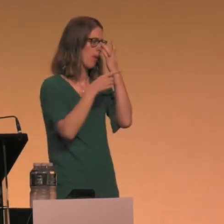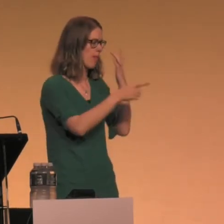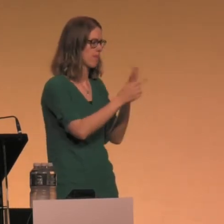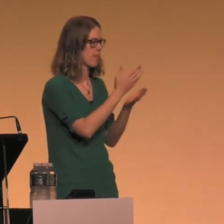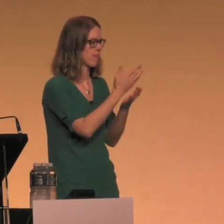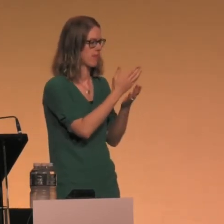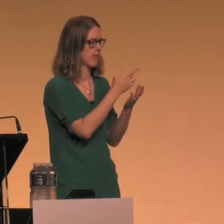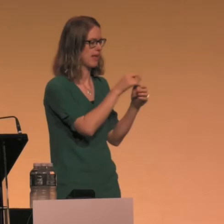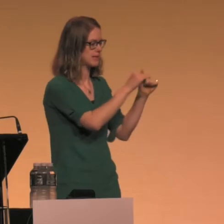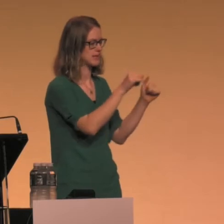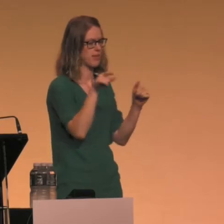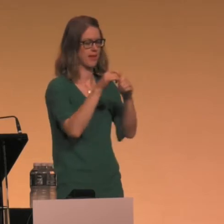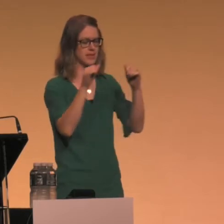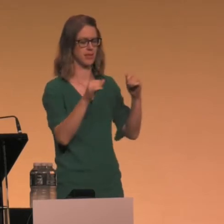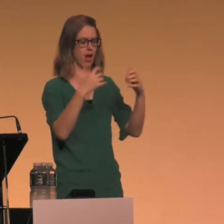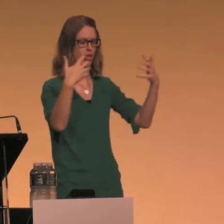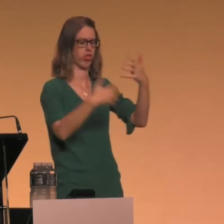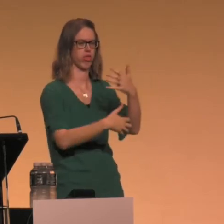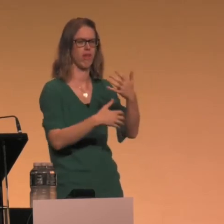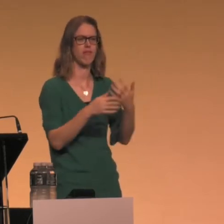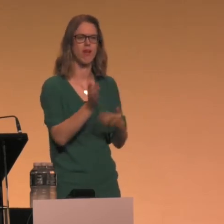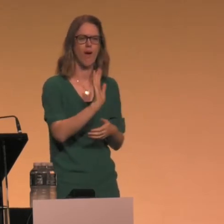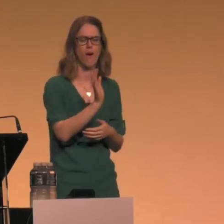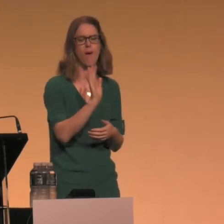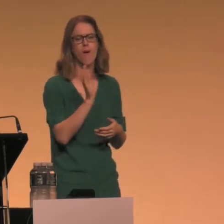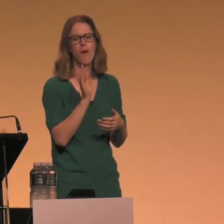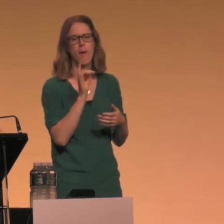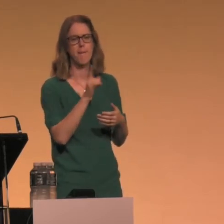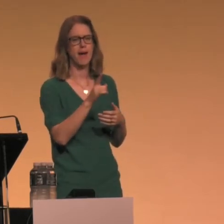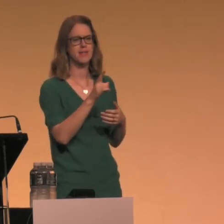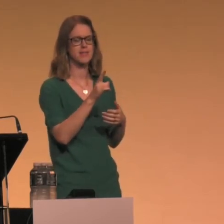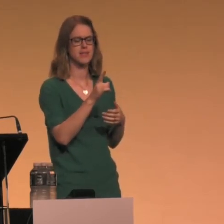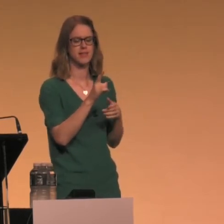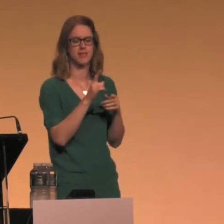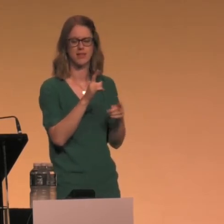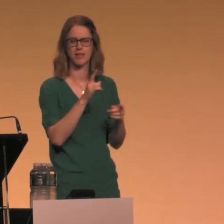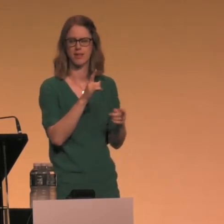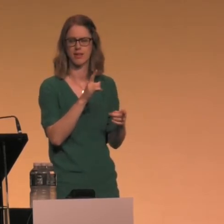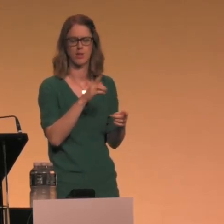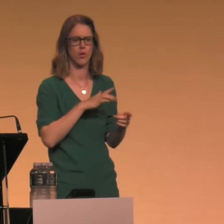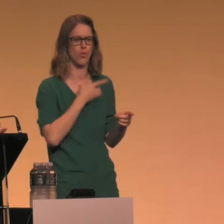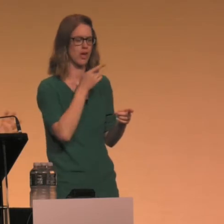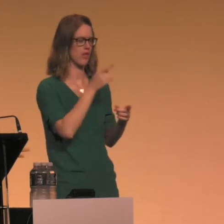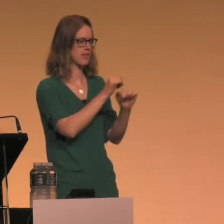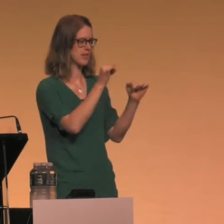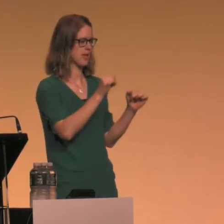doesn't talk to that part of the system. It's that we treat the parts of the system as independent,